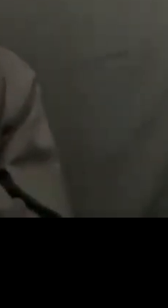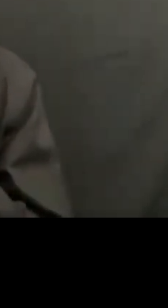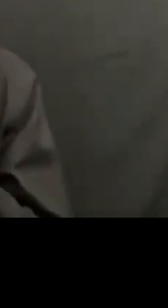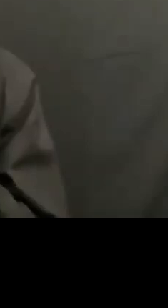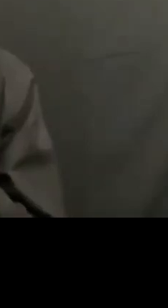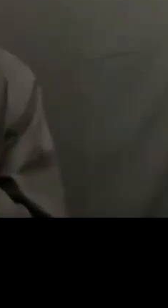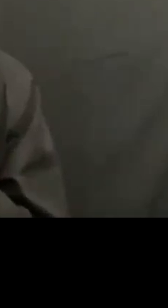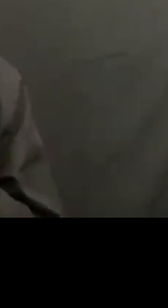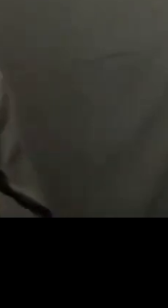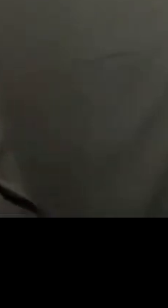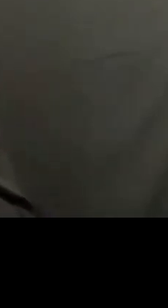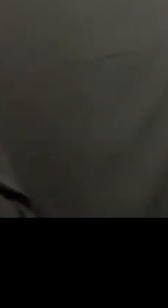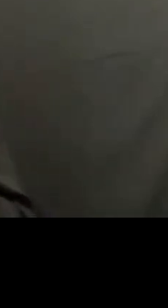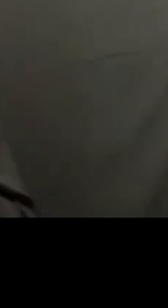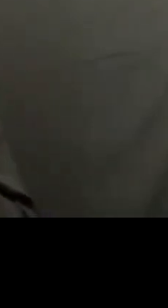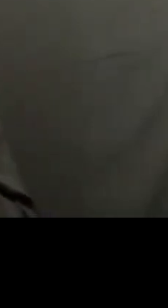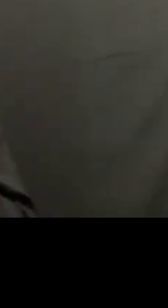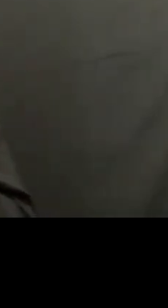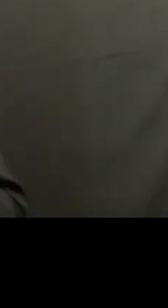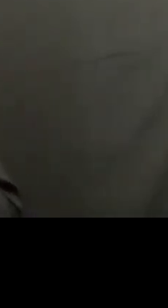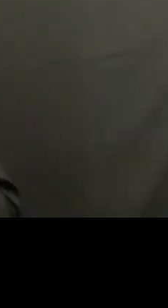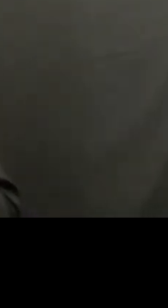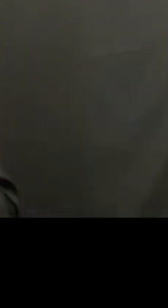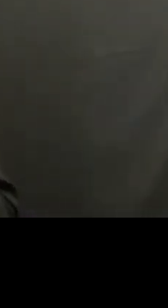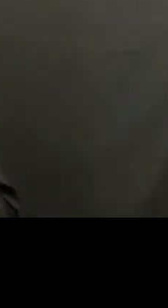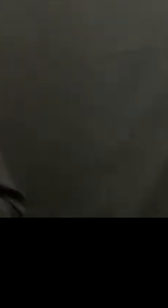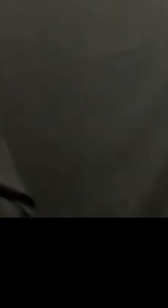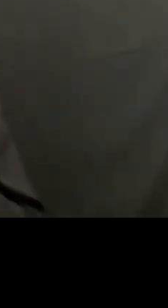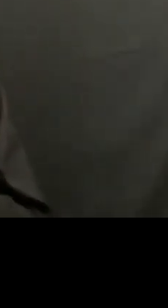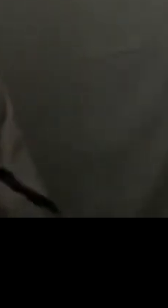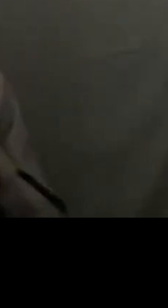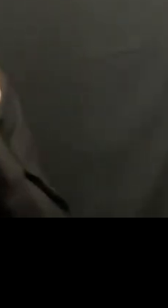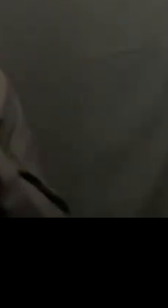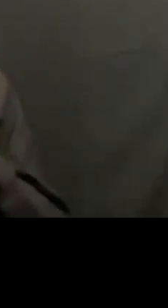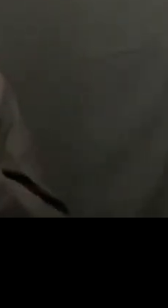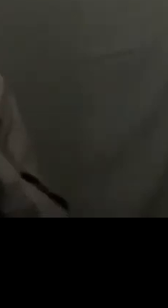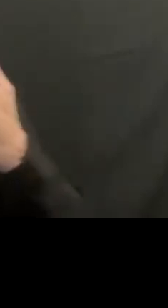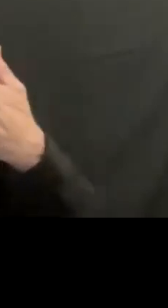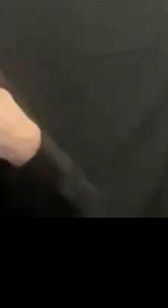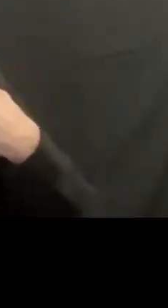Andrea? Oh, yes. I don't have examples yet, although we're